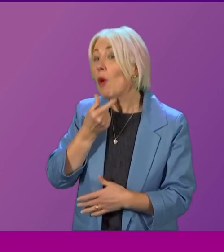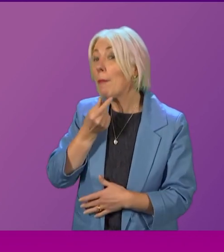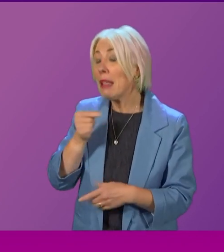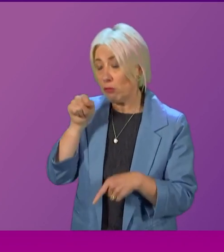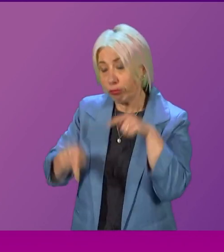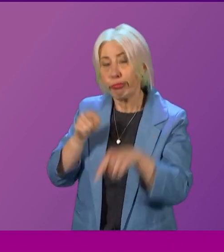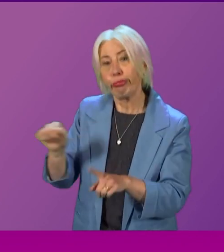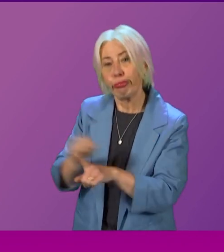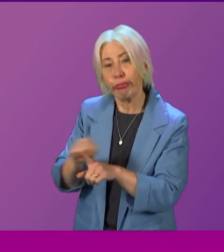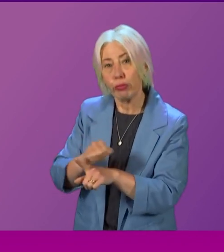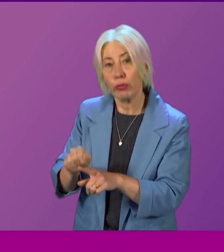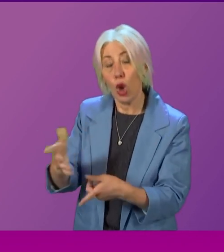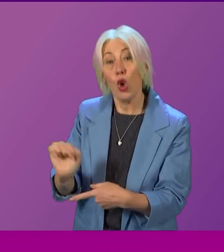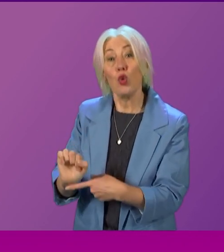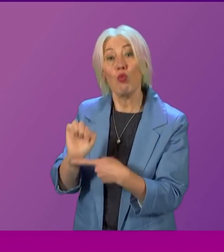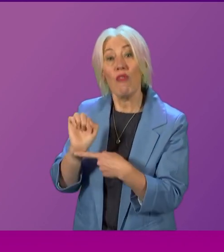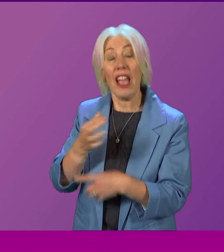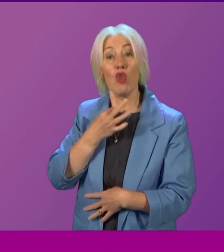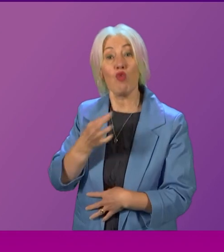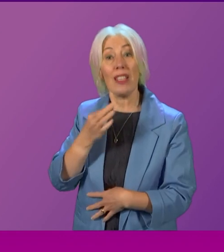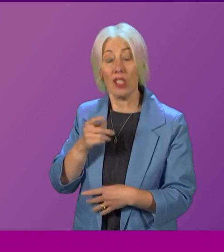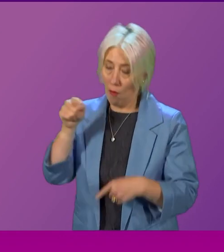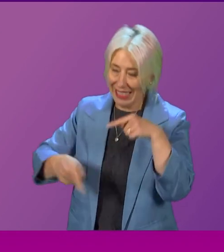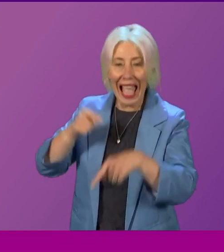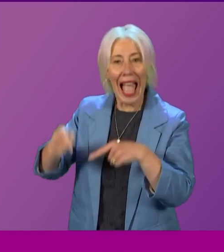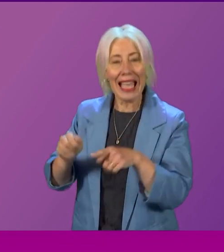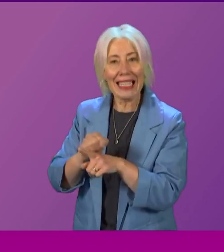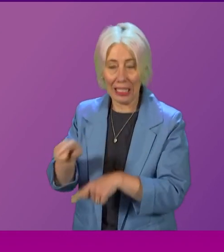To prevent the risk of attacks on women, my Scottish Conservative colleague Russell Findlay